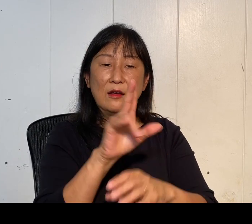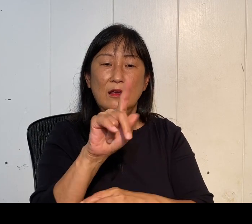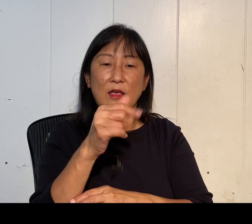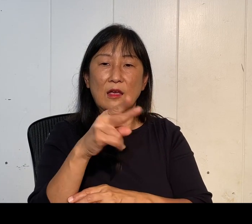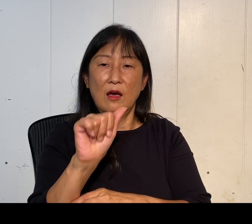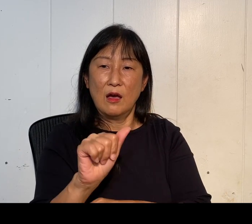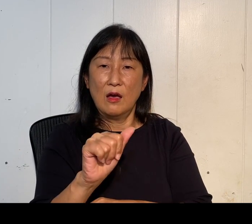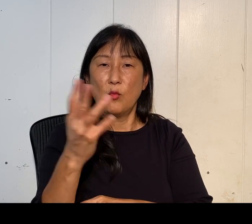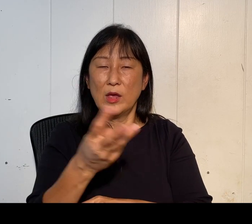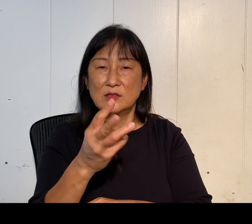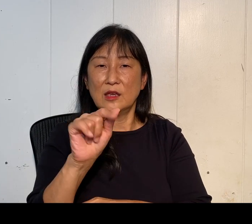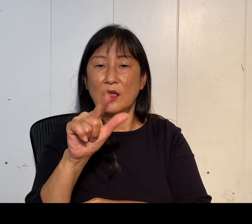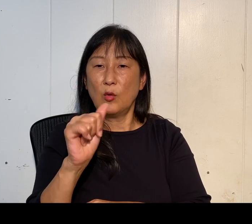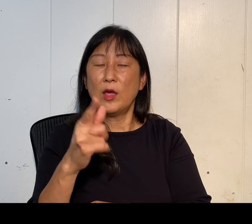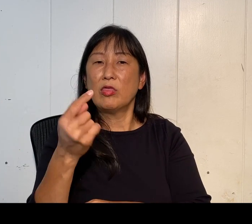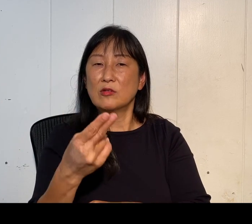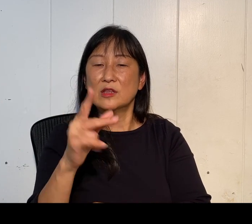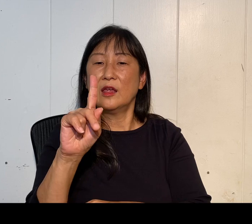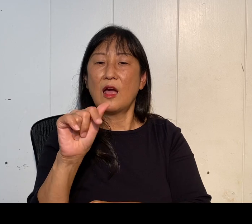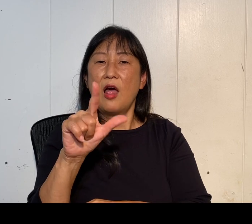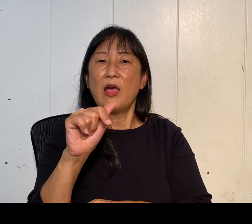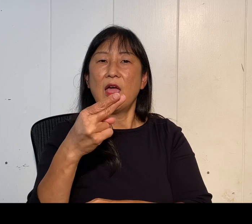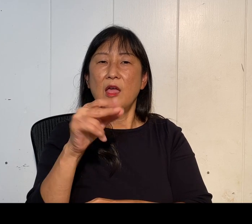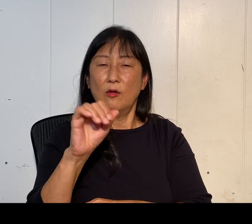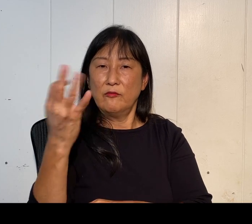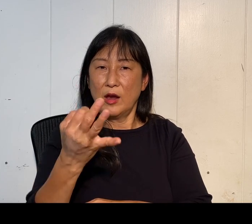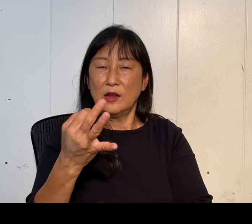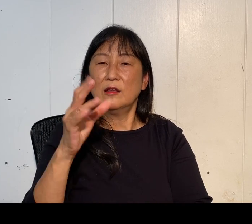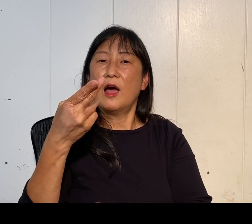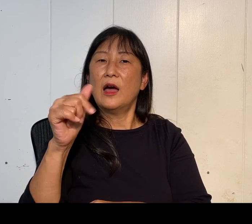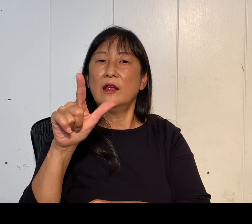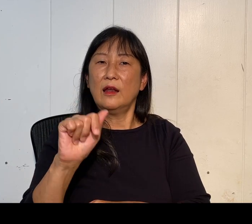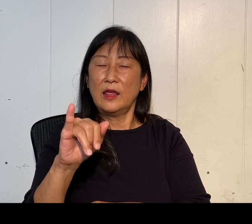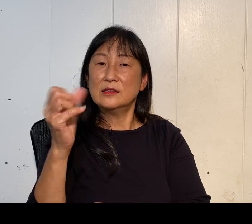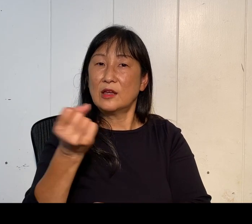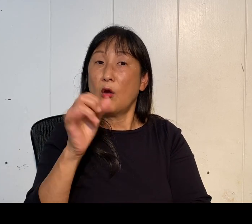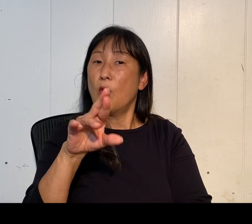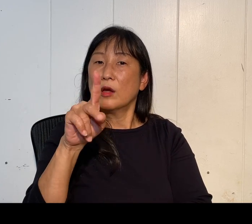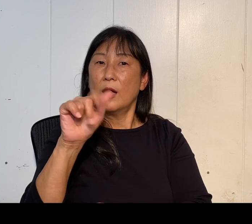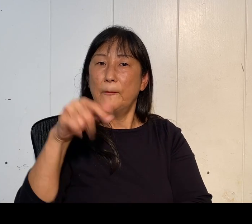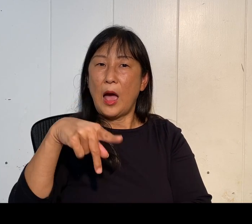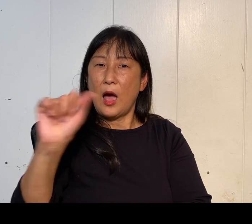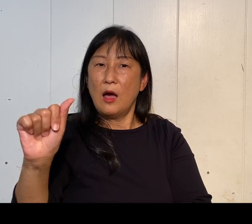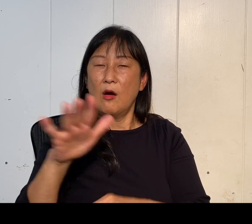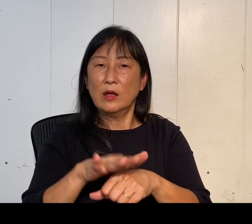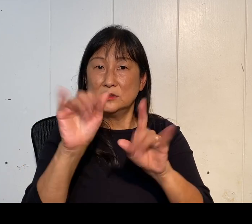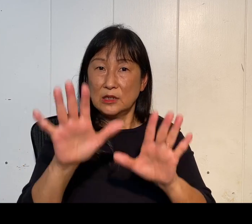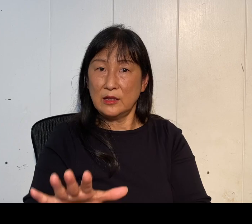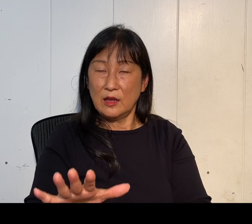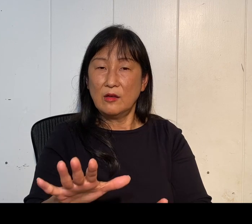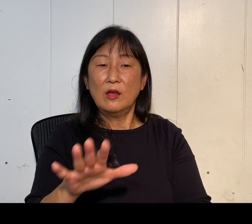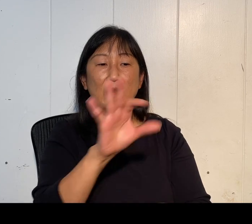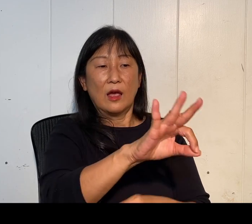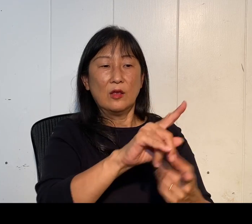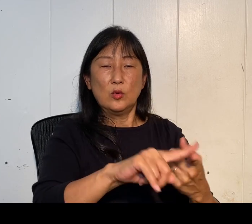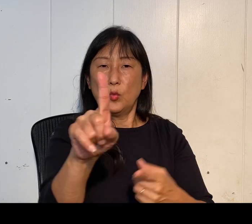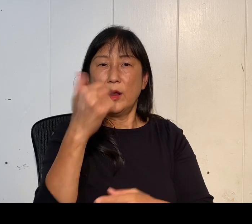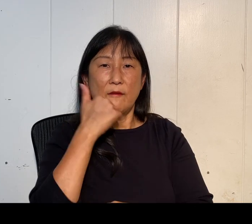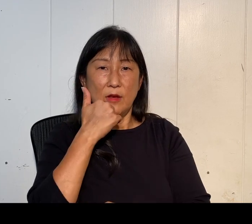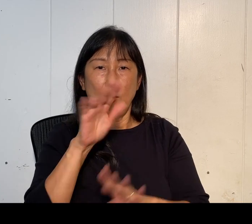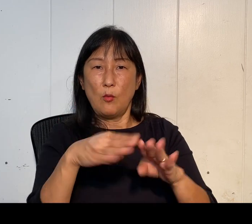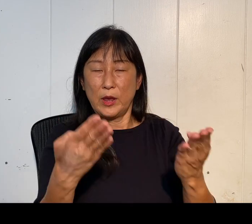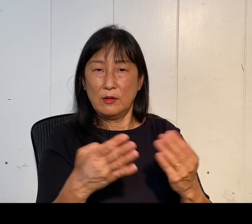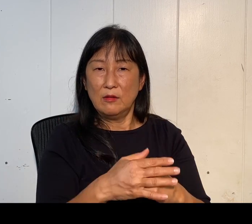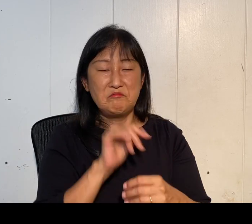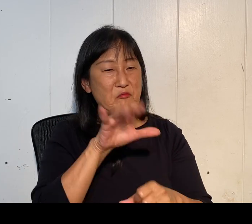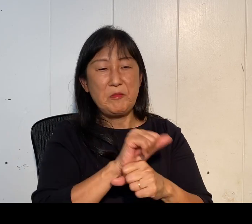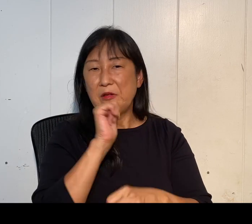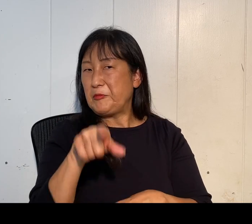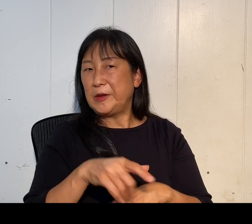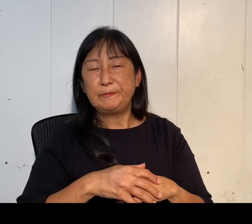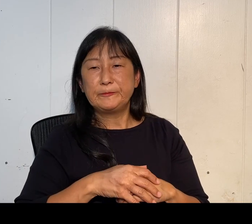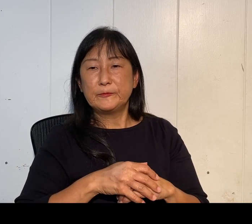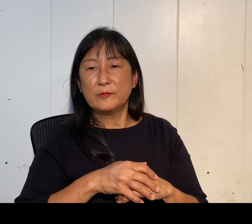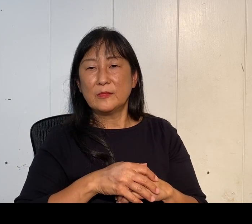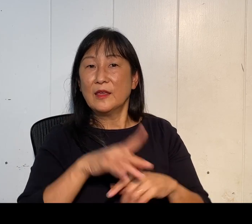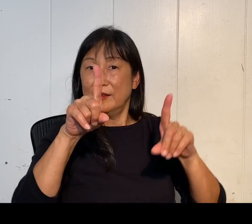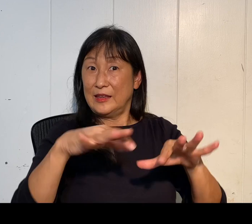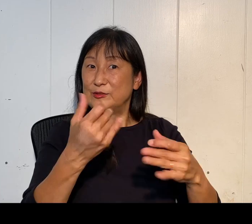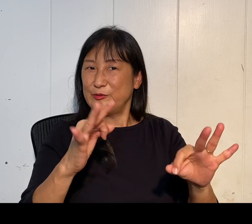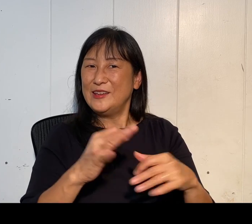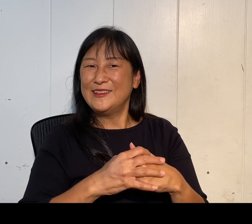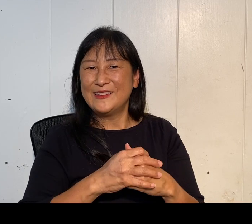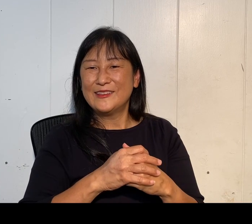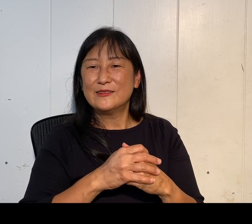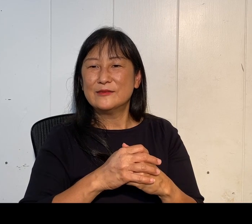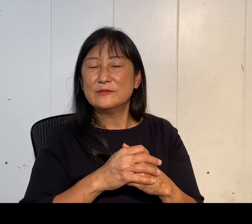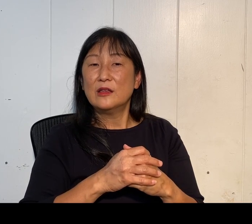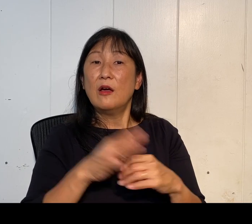on Wednesdays, Kilauea on Thursdays, Kalaheo on Fridays, Hanalei on Saturdays, or Kapaa on Sundays. It’s open from 9 to 1 each day. No appointments are needed and the tests are free